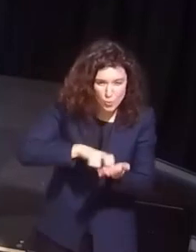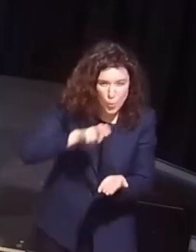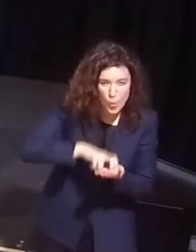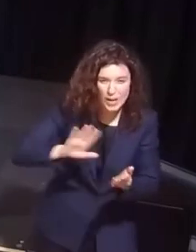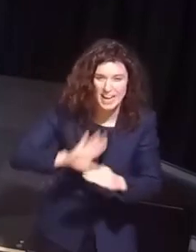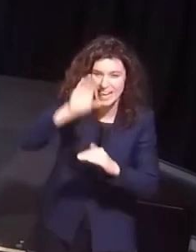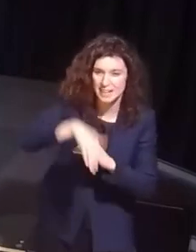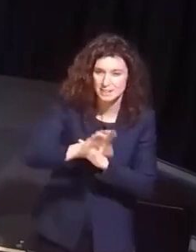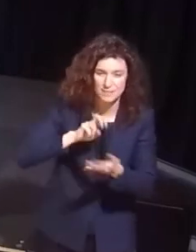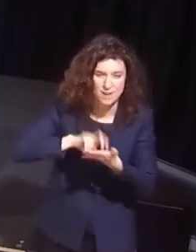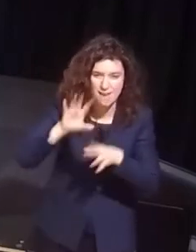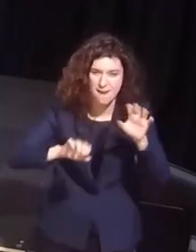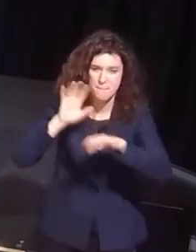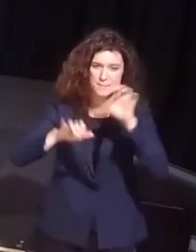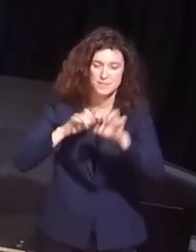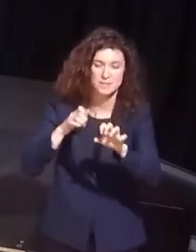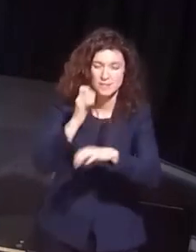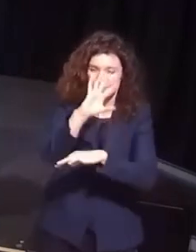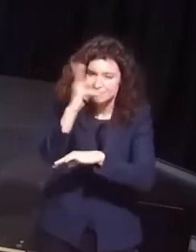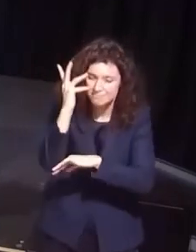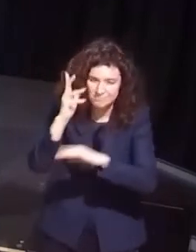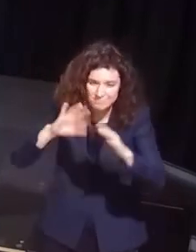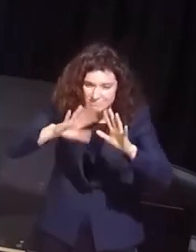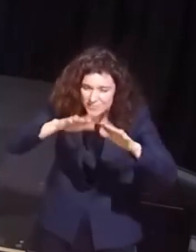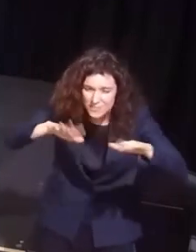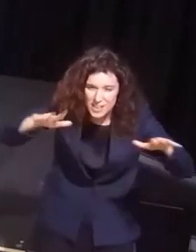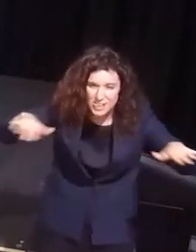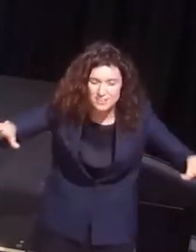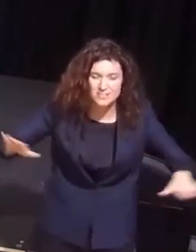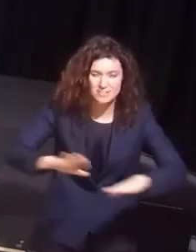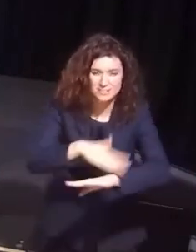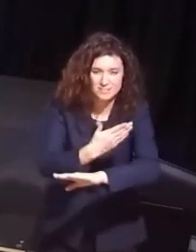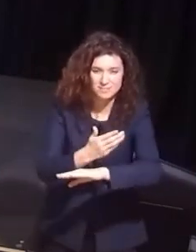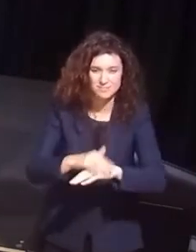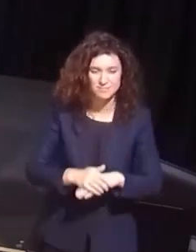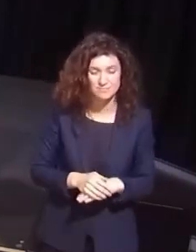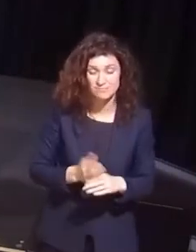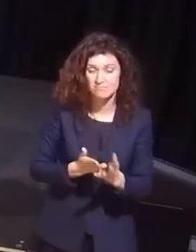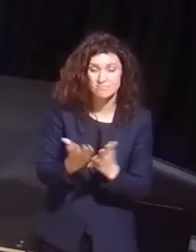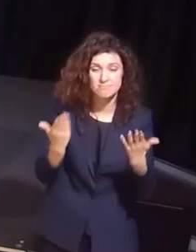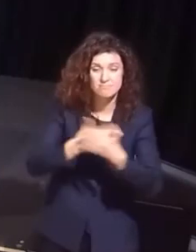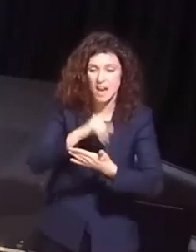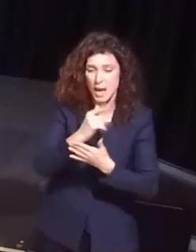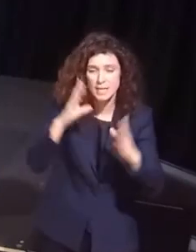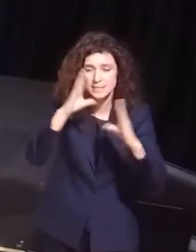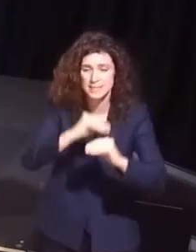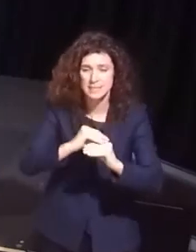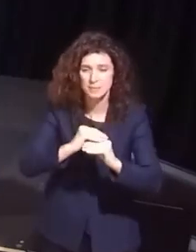Woods and fields stored in mind. So if at night I cannot sleep I do not end up counting sheep.